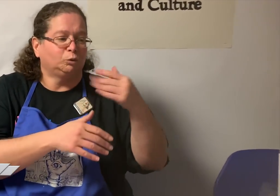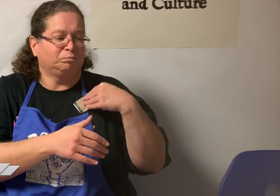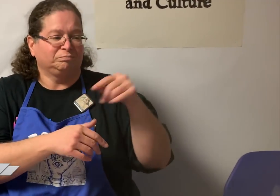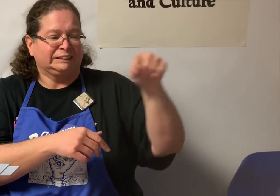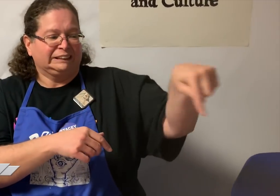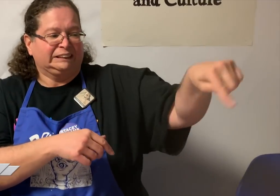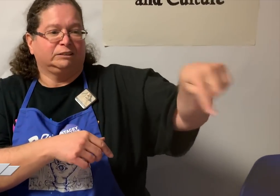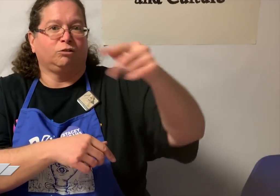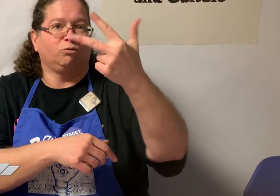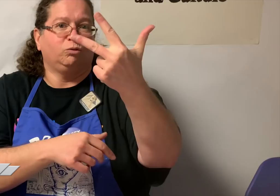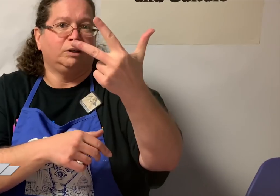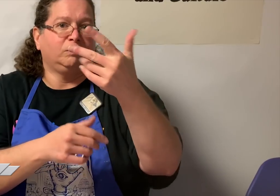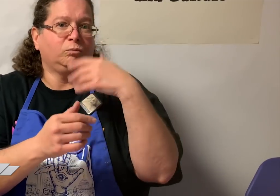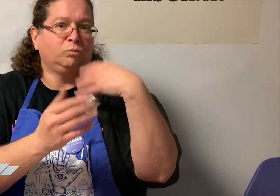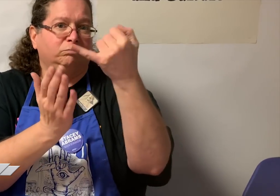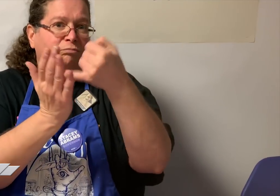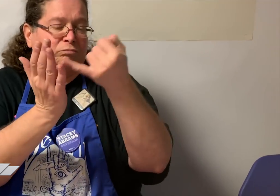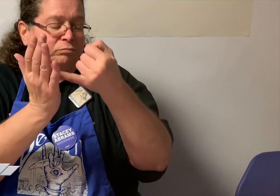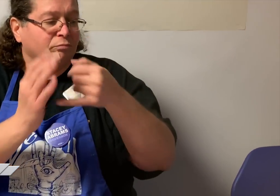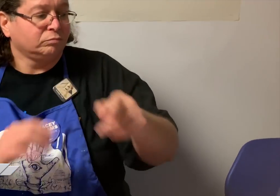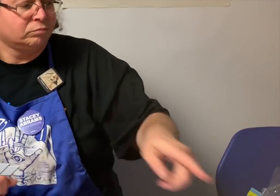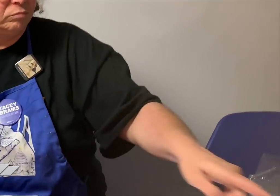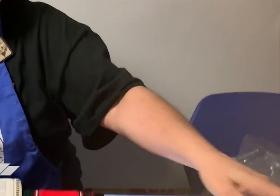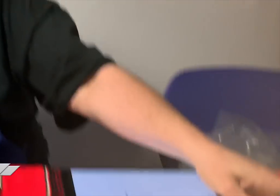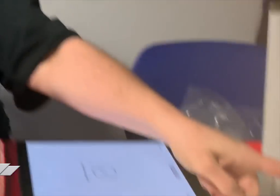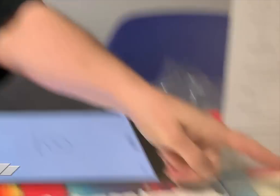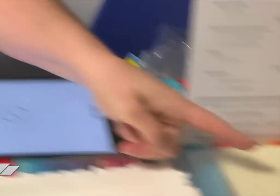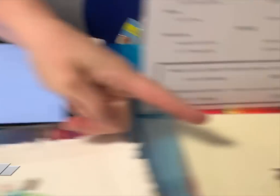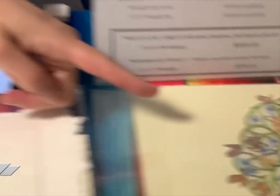Here are the three pieces.